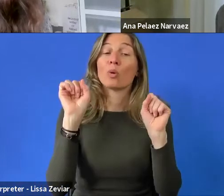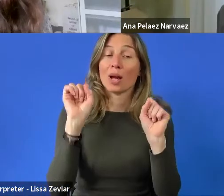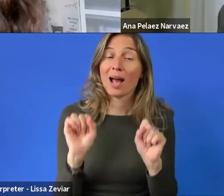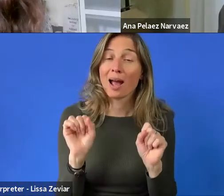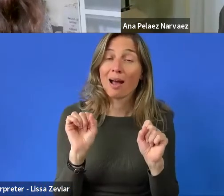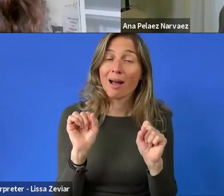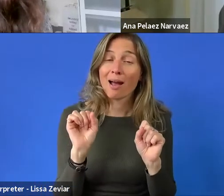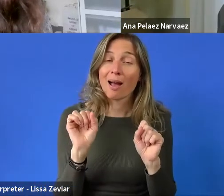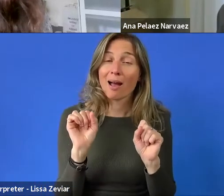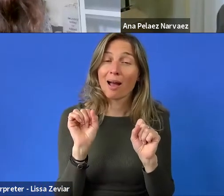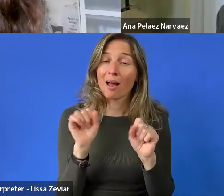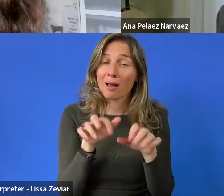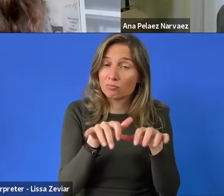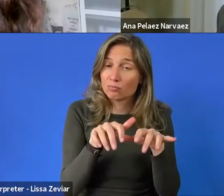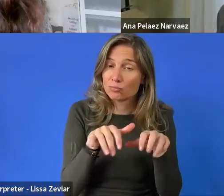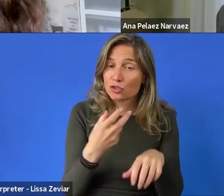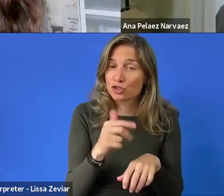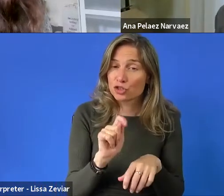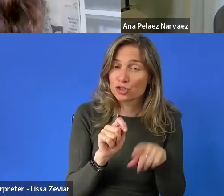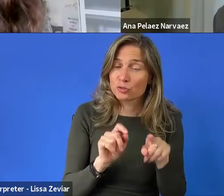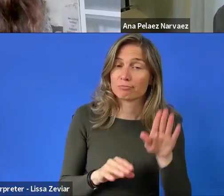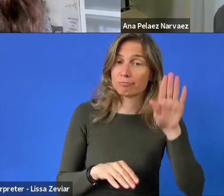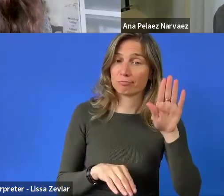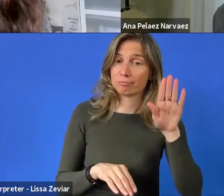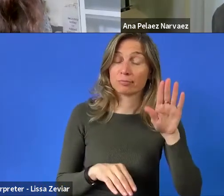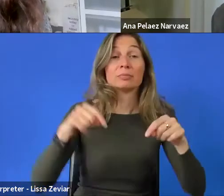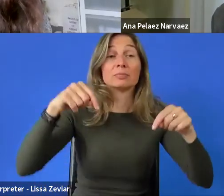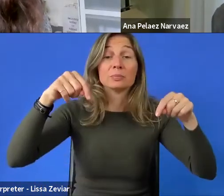The webinar is recorded, and it will be on the website